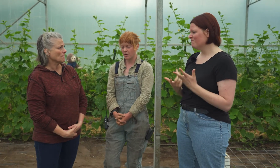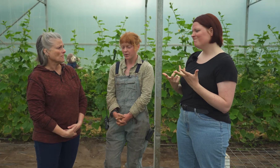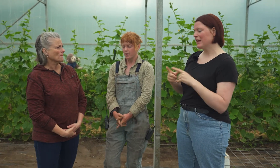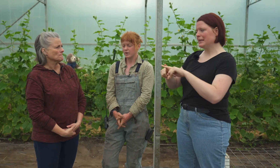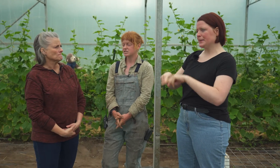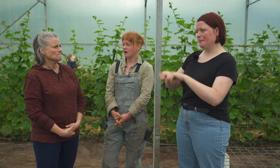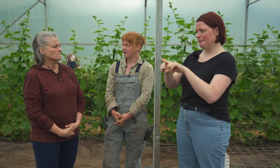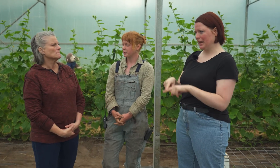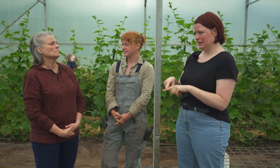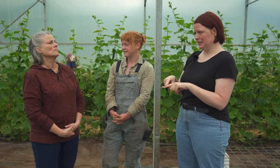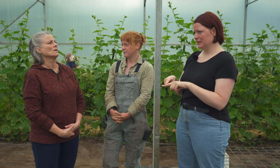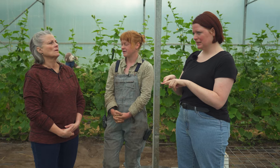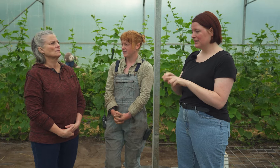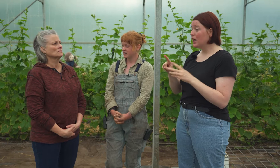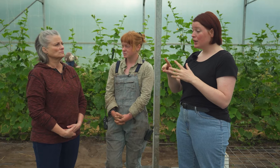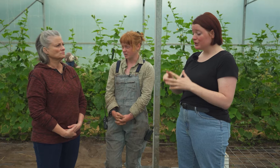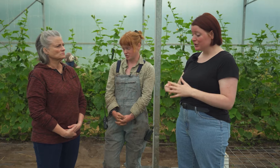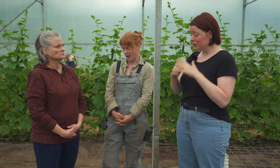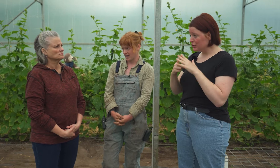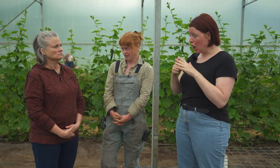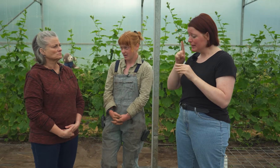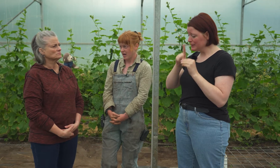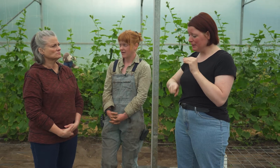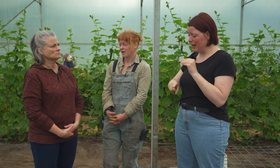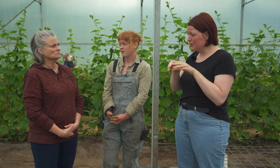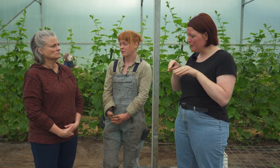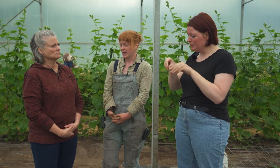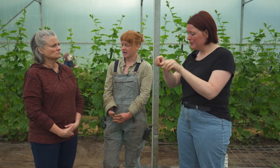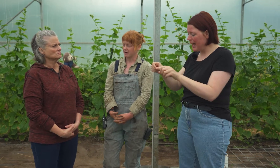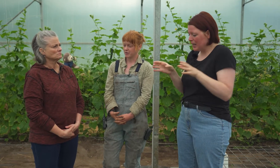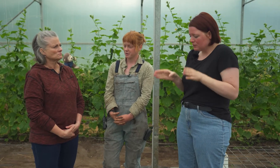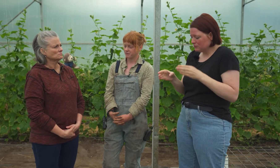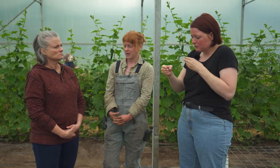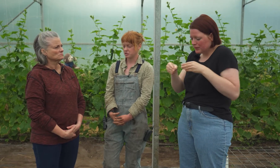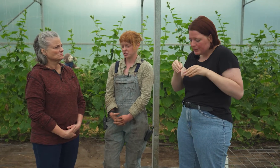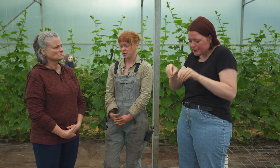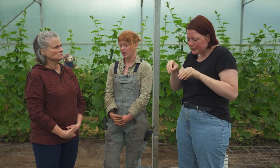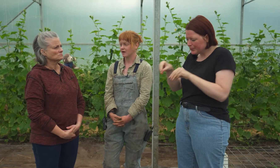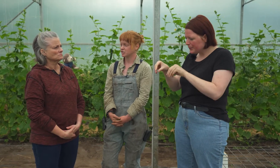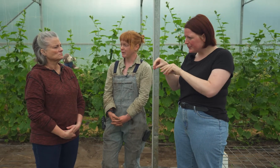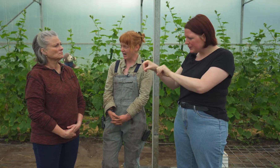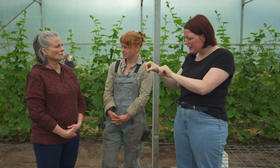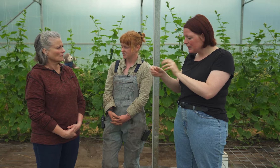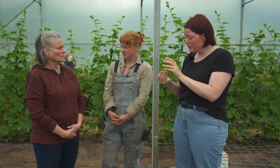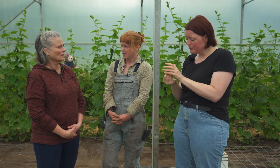So we start off planting them in a very small tray. And then when they're big enough, we moved them to a larger pot.